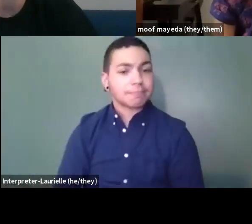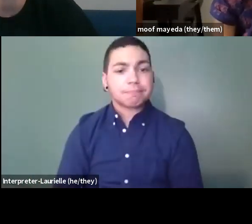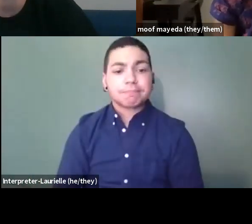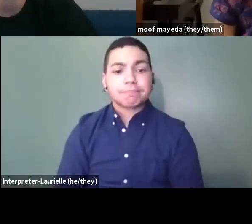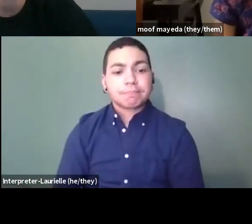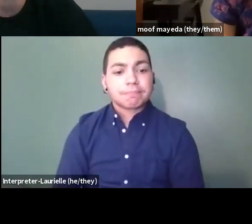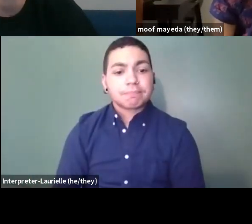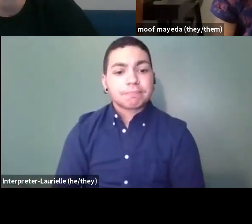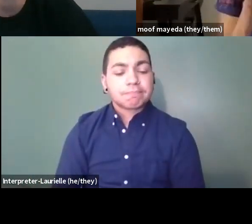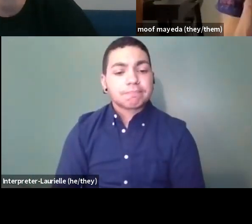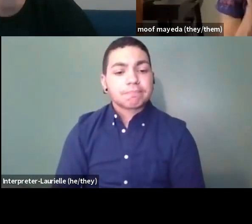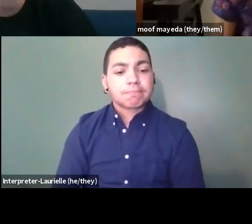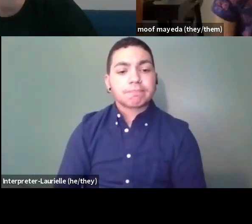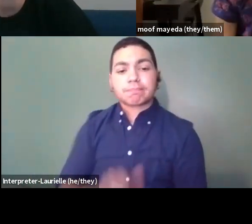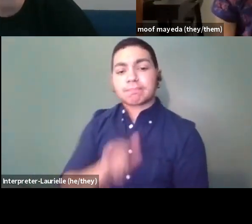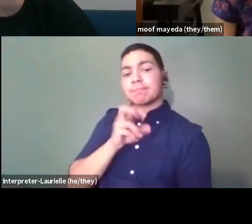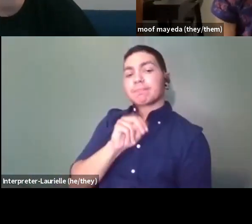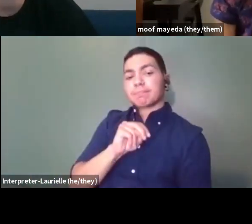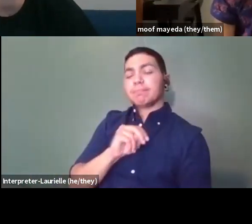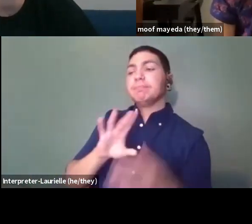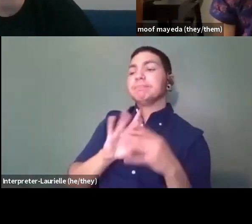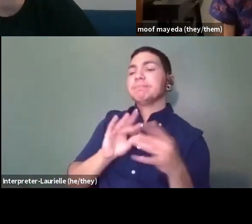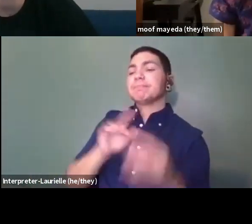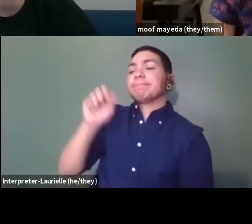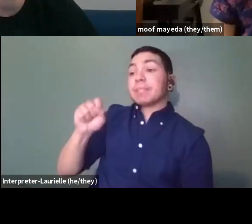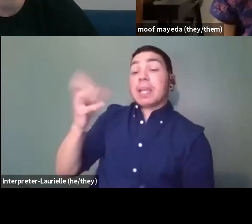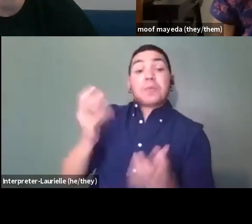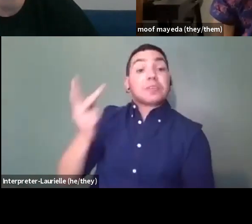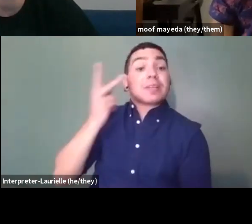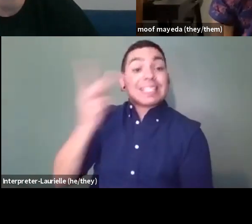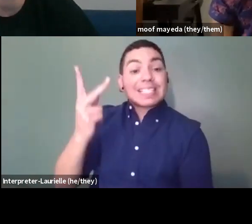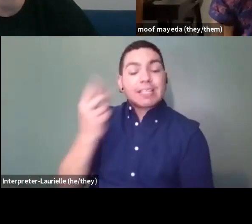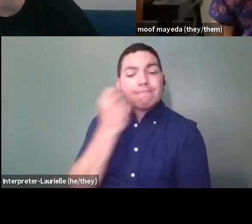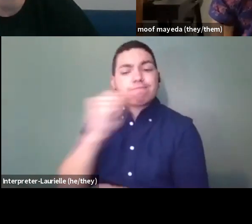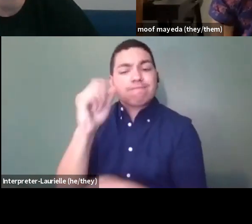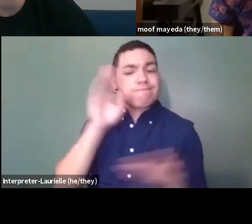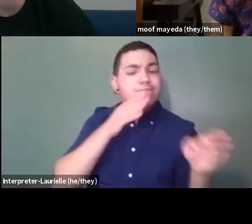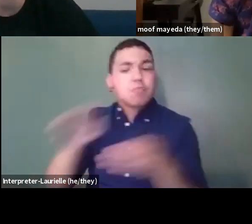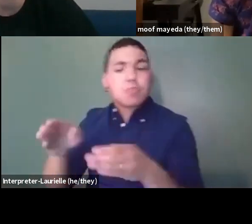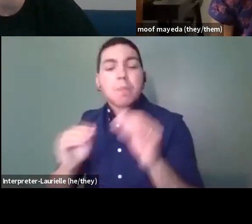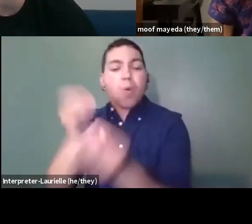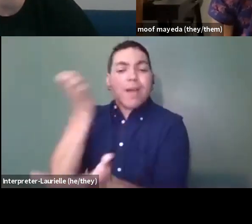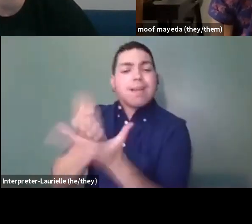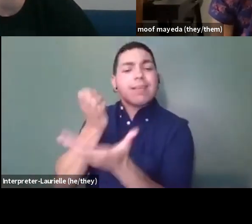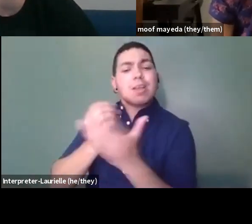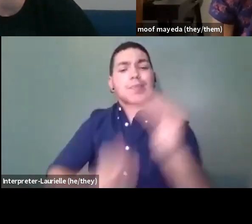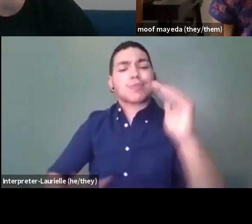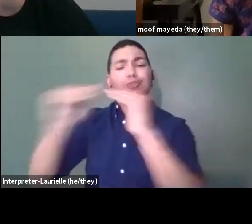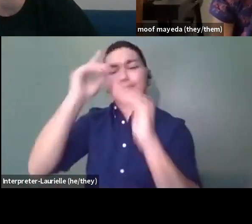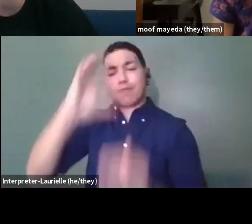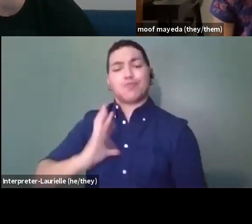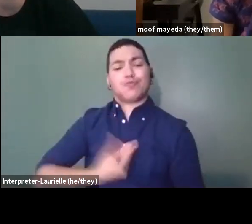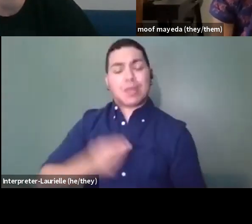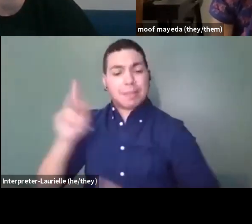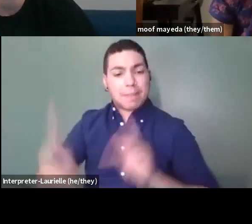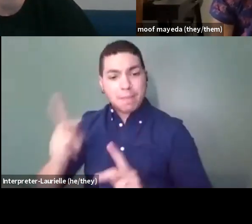Moof or Tyler, any additional thoughts there?